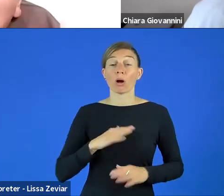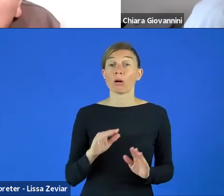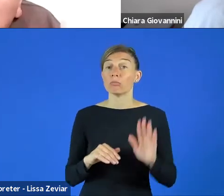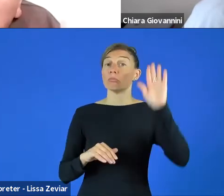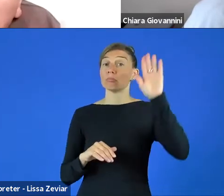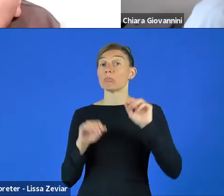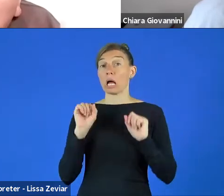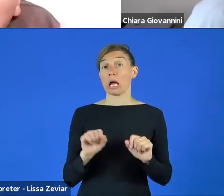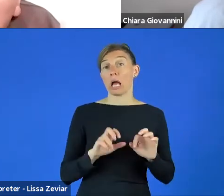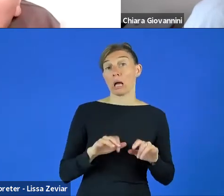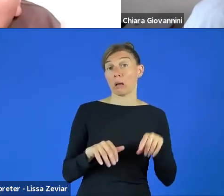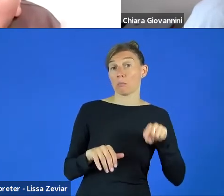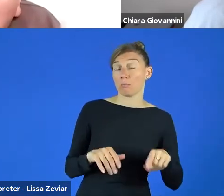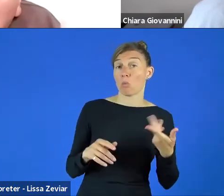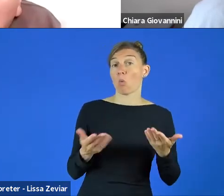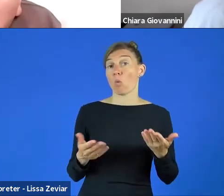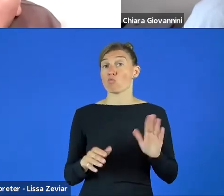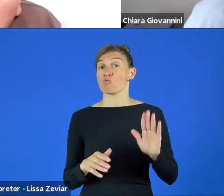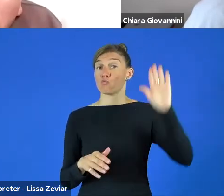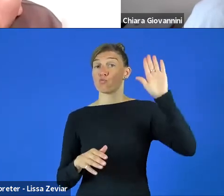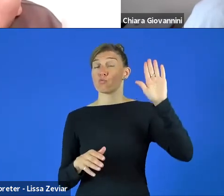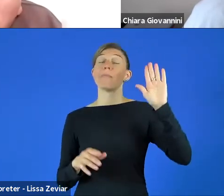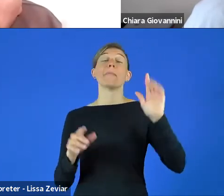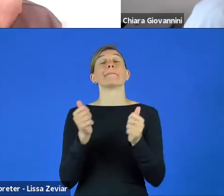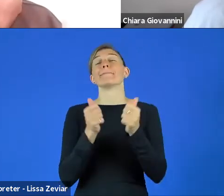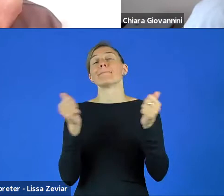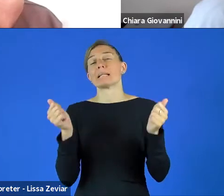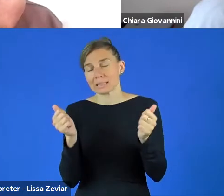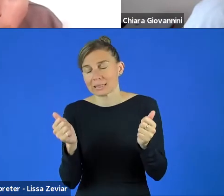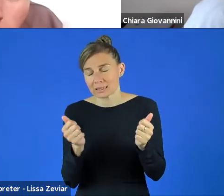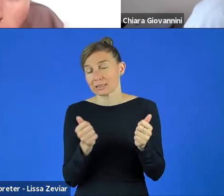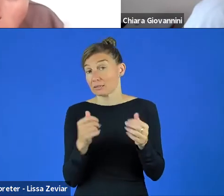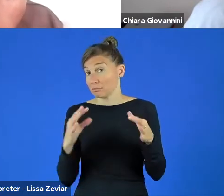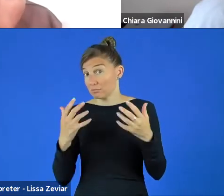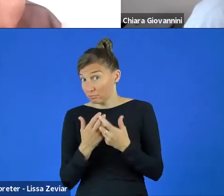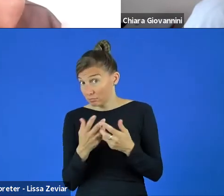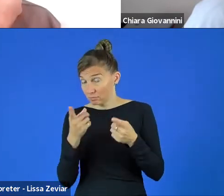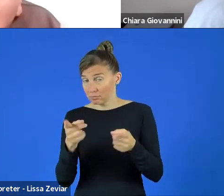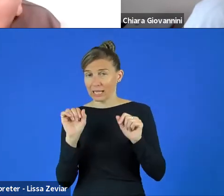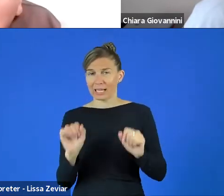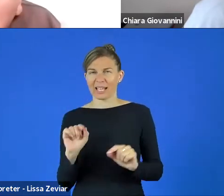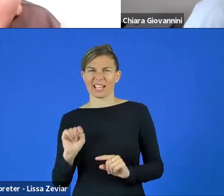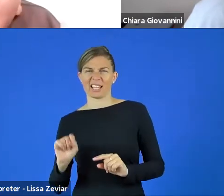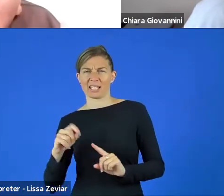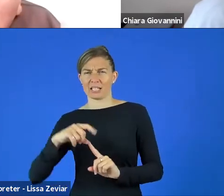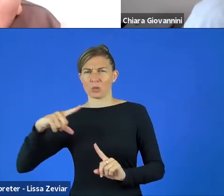But, if possible, send your question through the Q&A box. This session is being recorded.